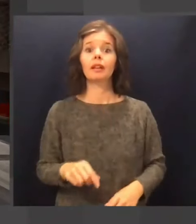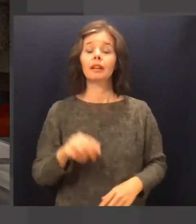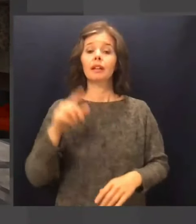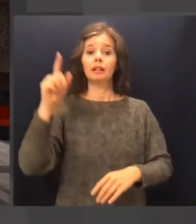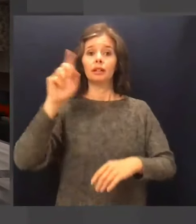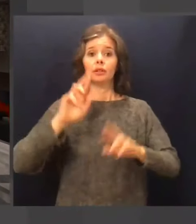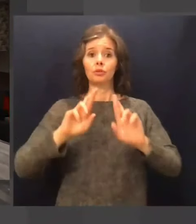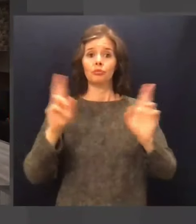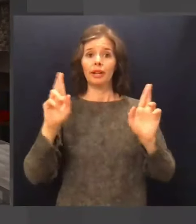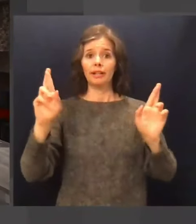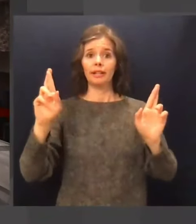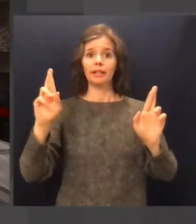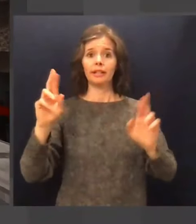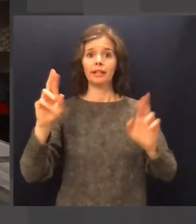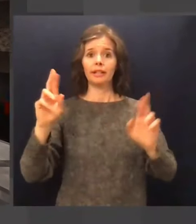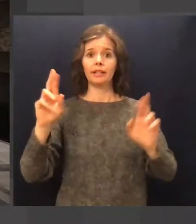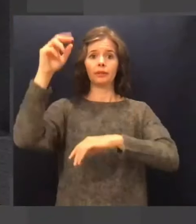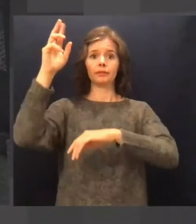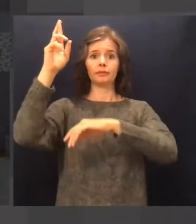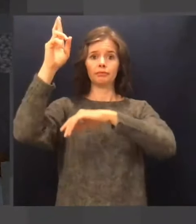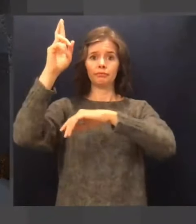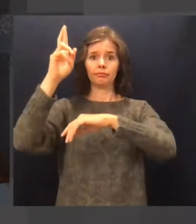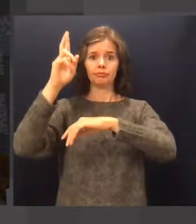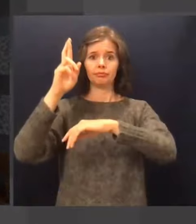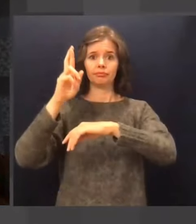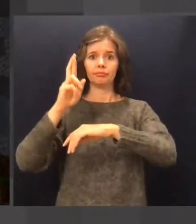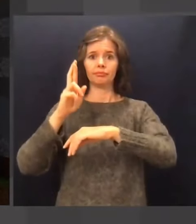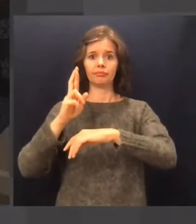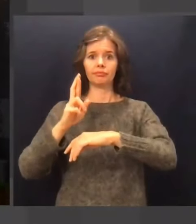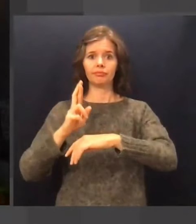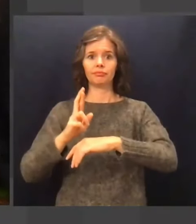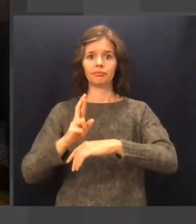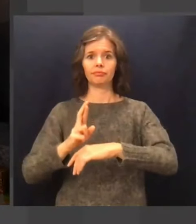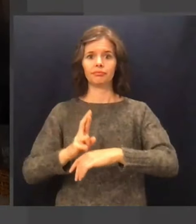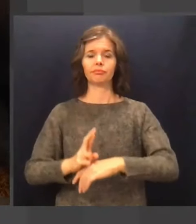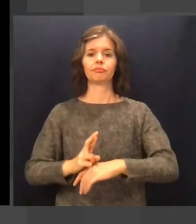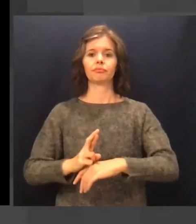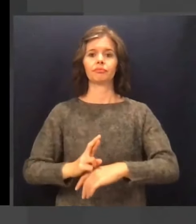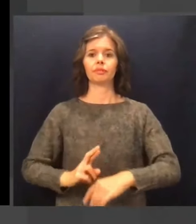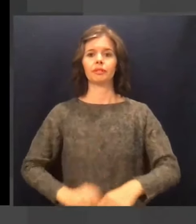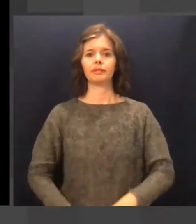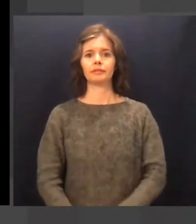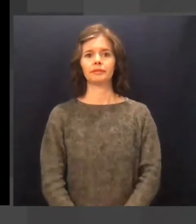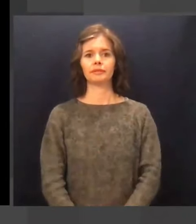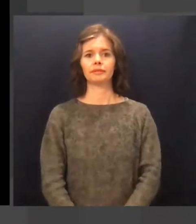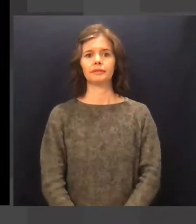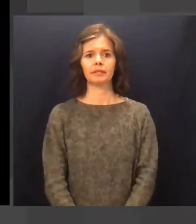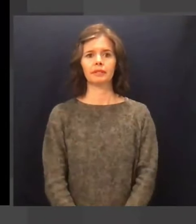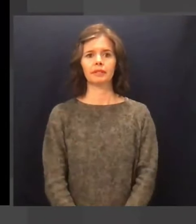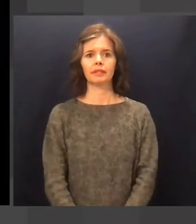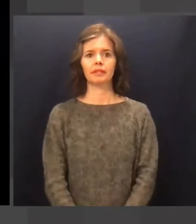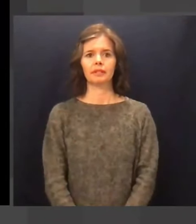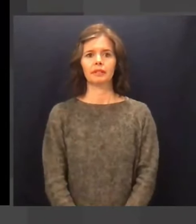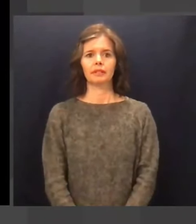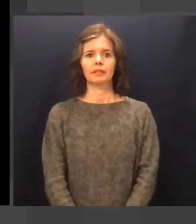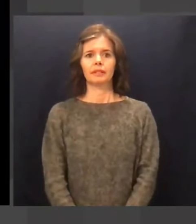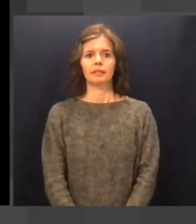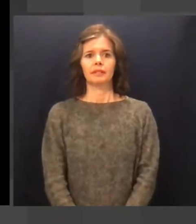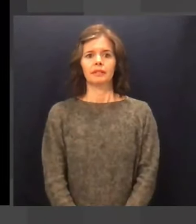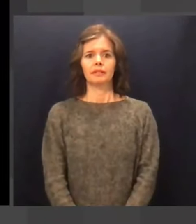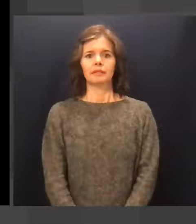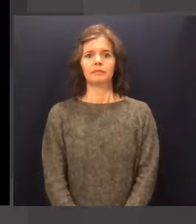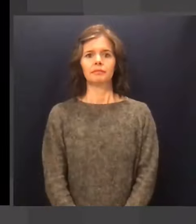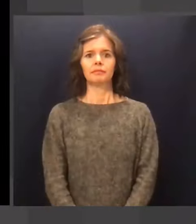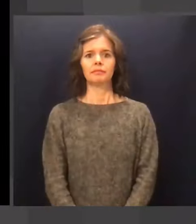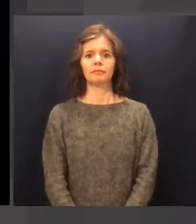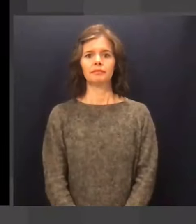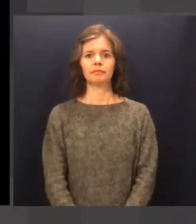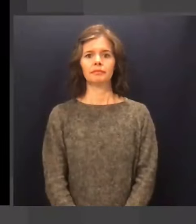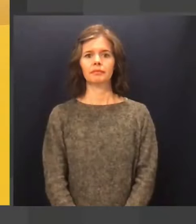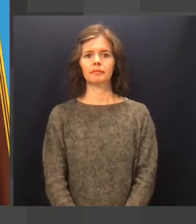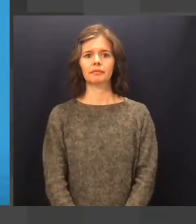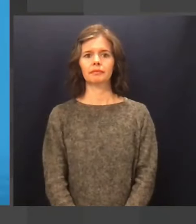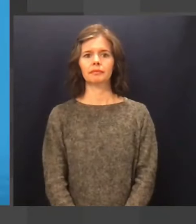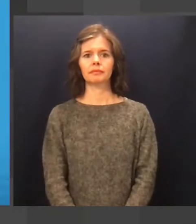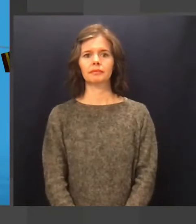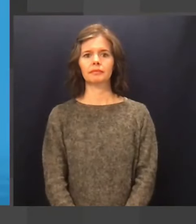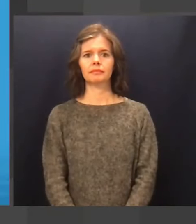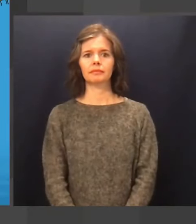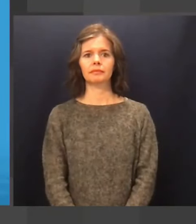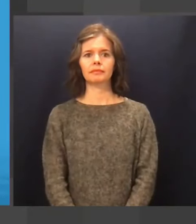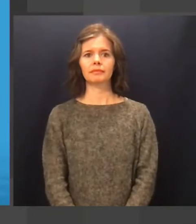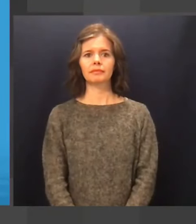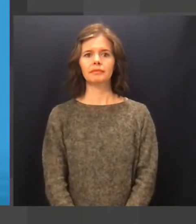YOUR DESCENT WILL BEGIN IN